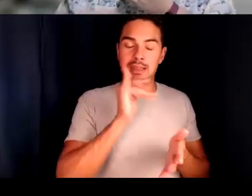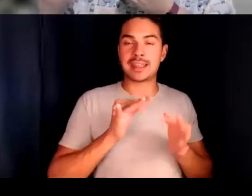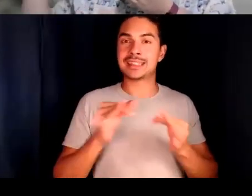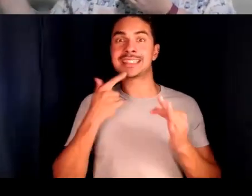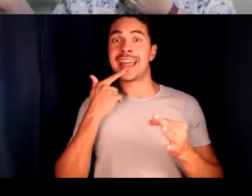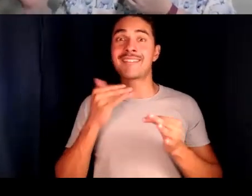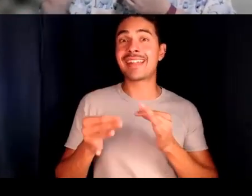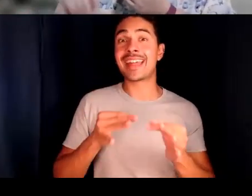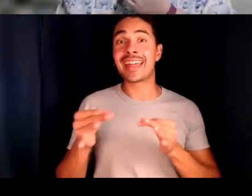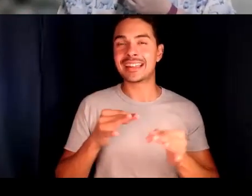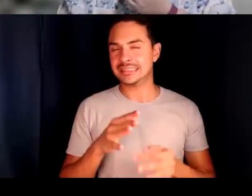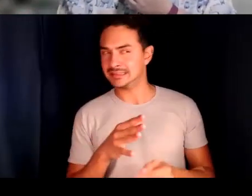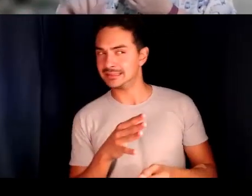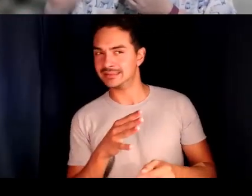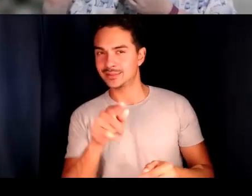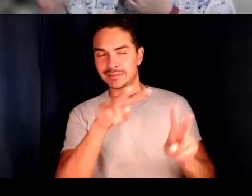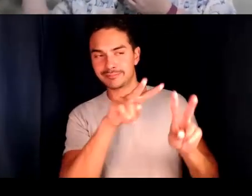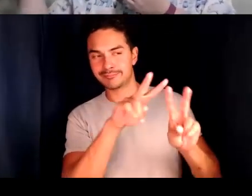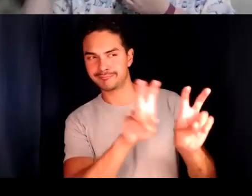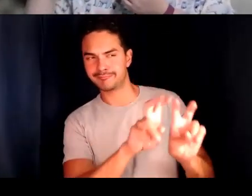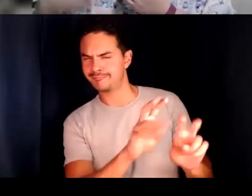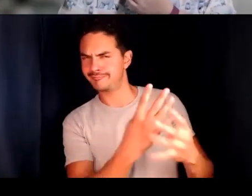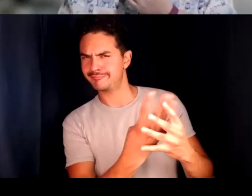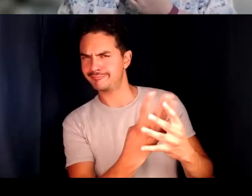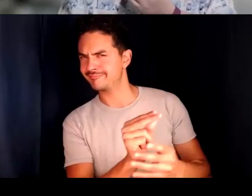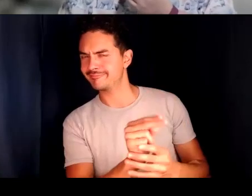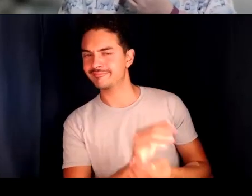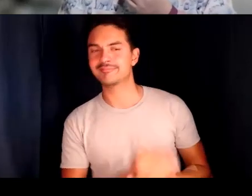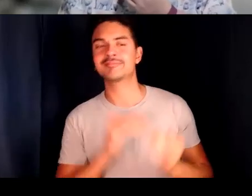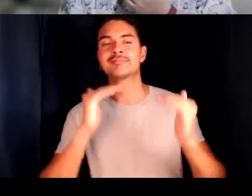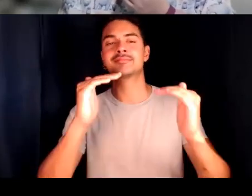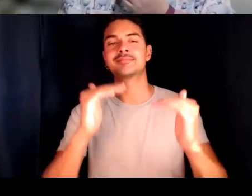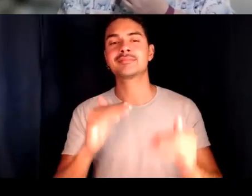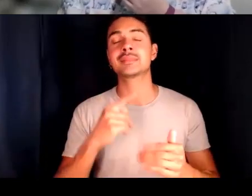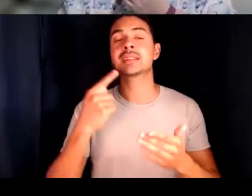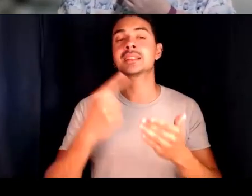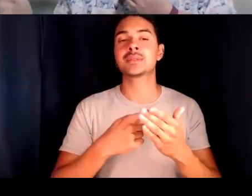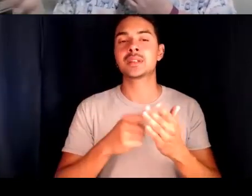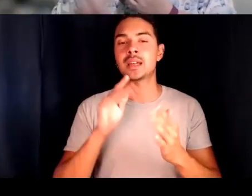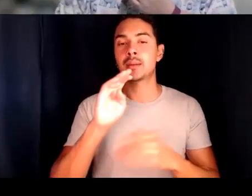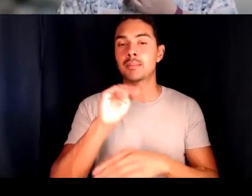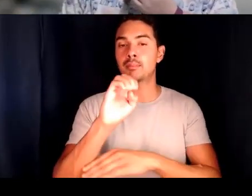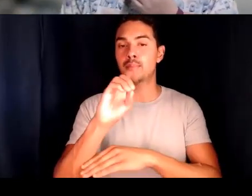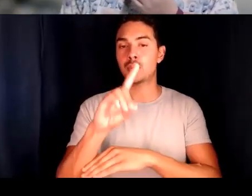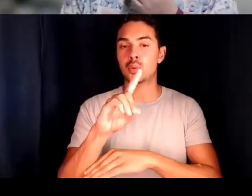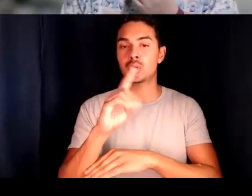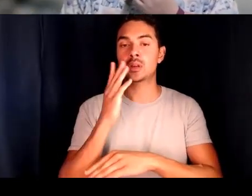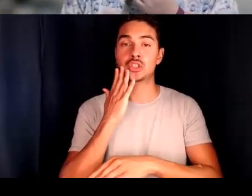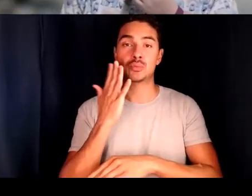Again, quick changes in moods. And then emotions can have really physical symptoms. And this is especially true.